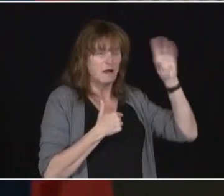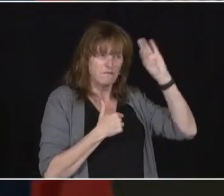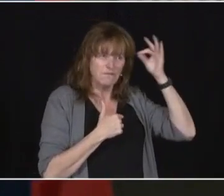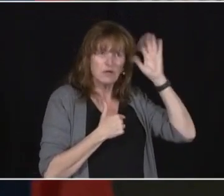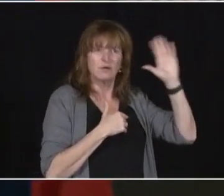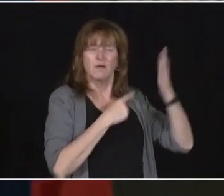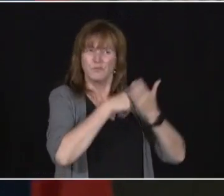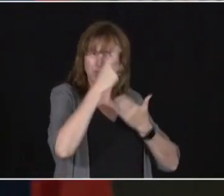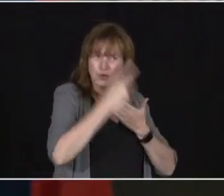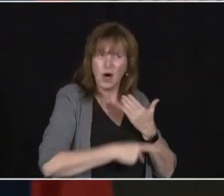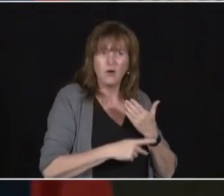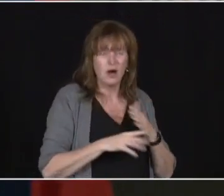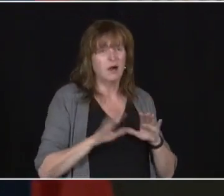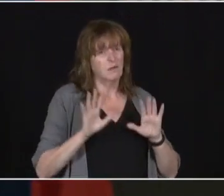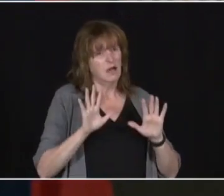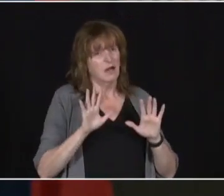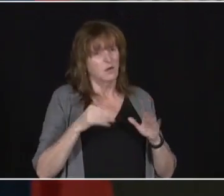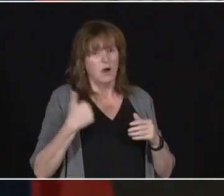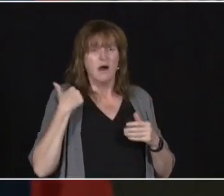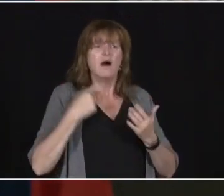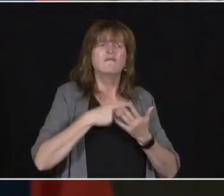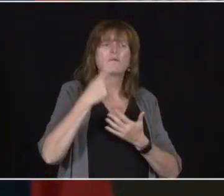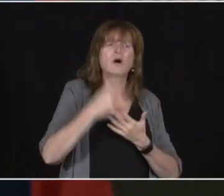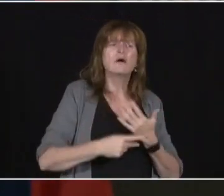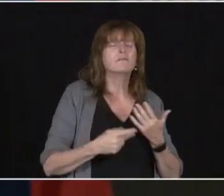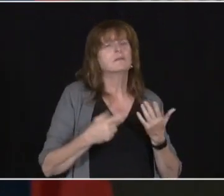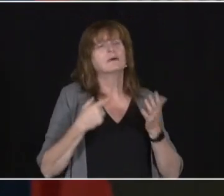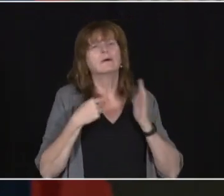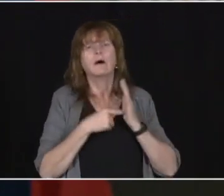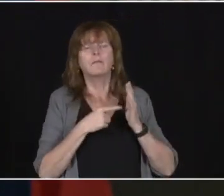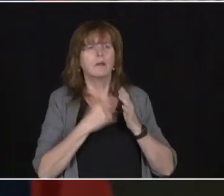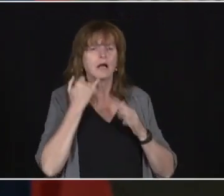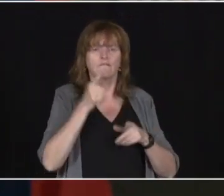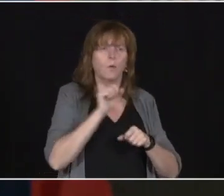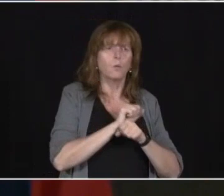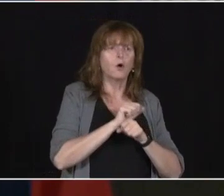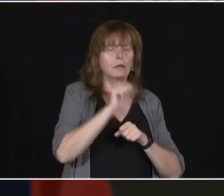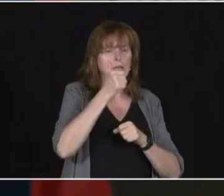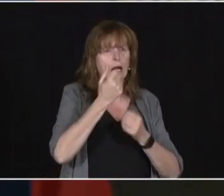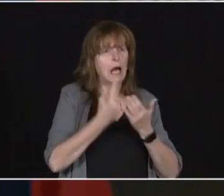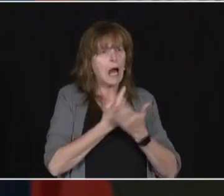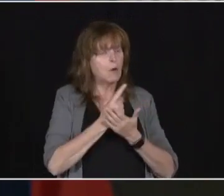that if people are working. Let's say 10 or 15 hours a week, they are not going to be punished.